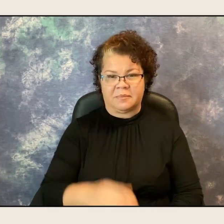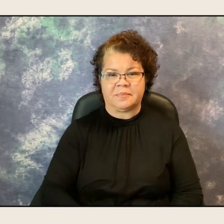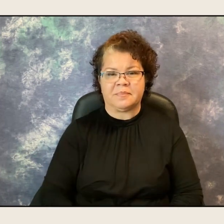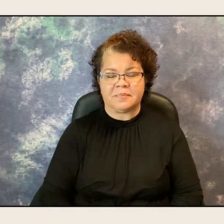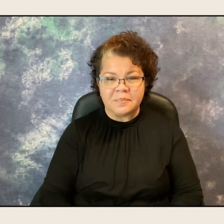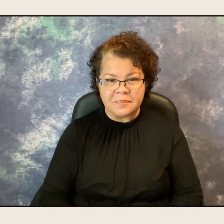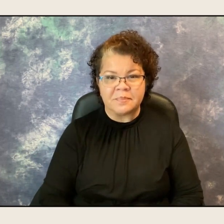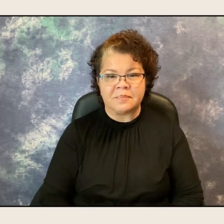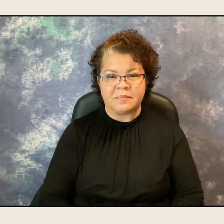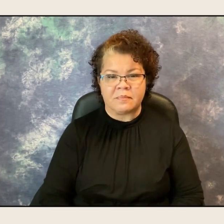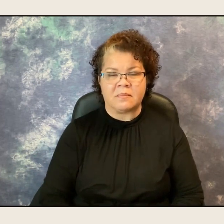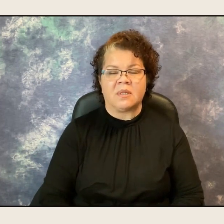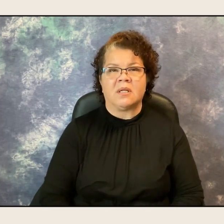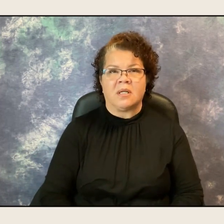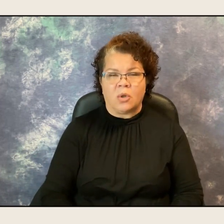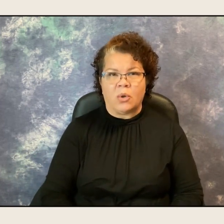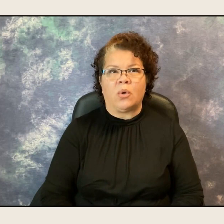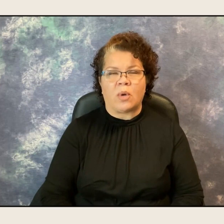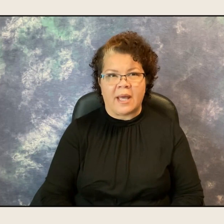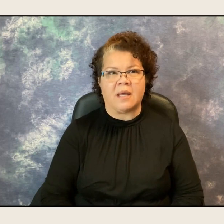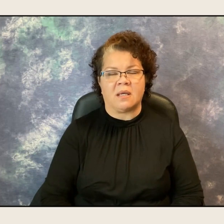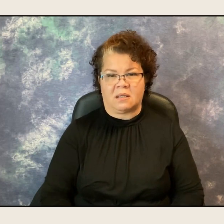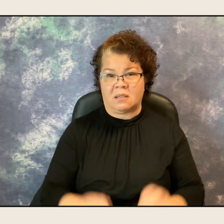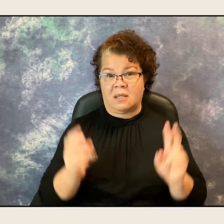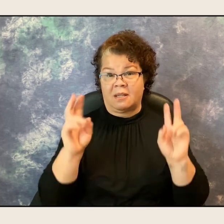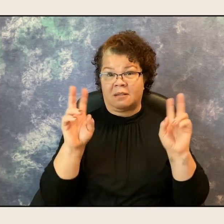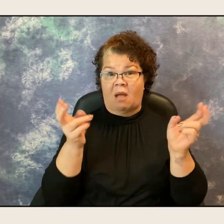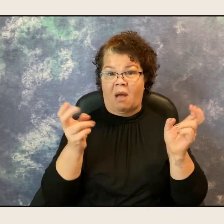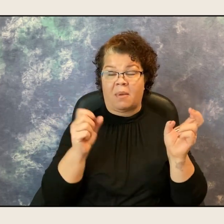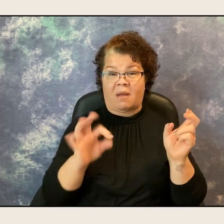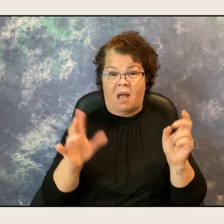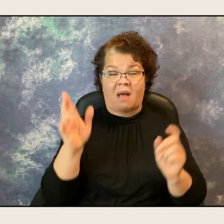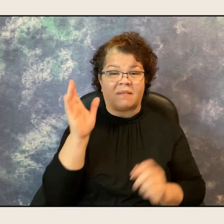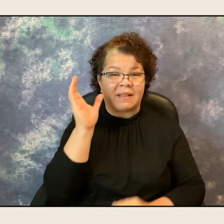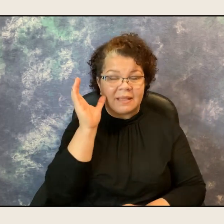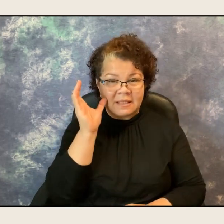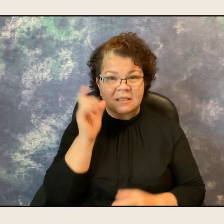On topic of listening and elders and generations,